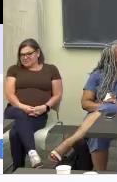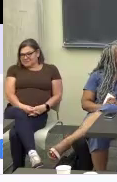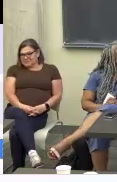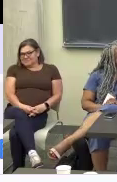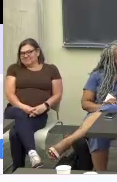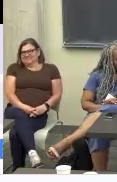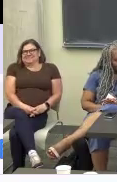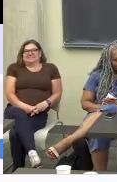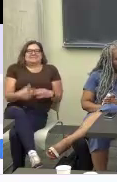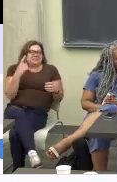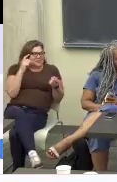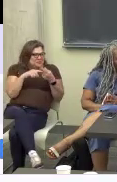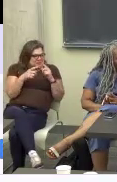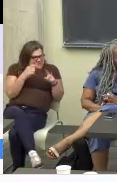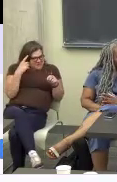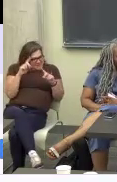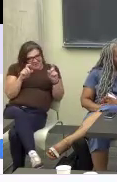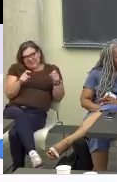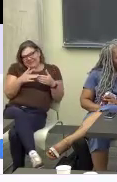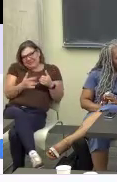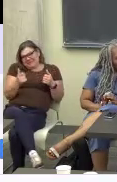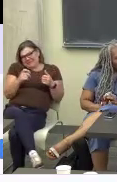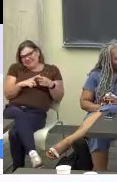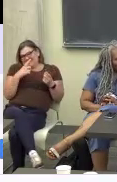my question earlier when we say, are we talking to the converter to your point?